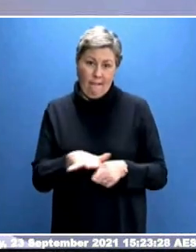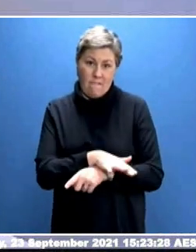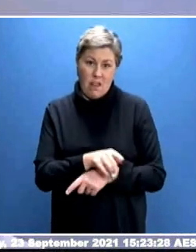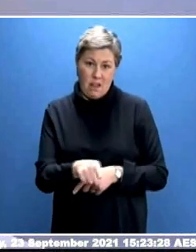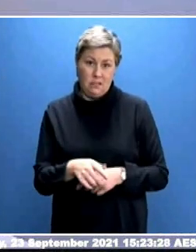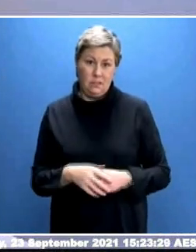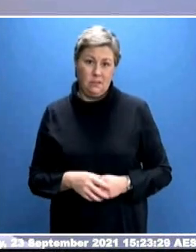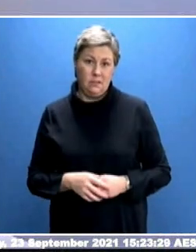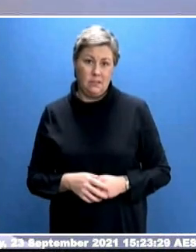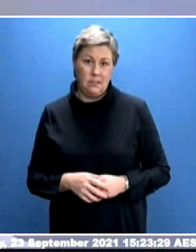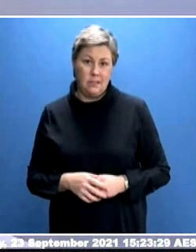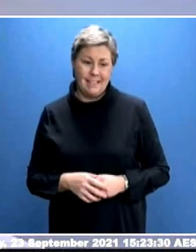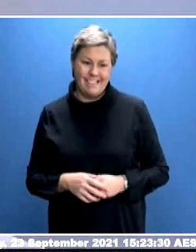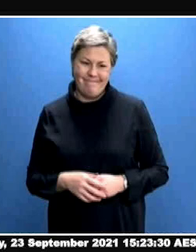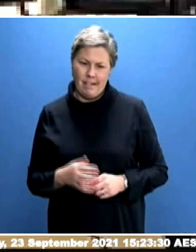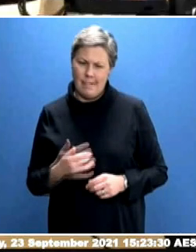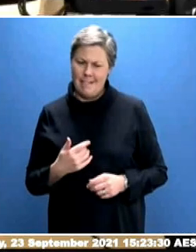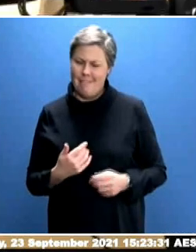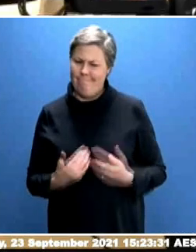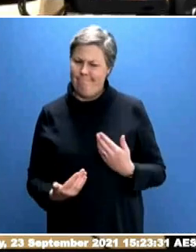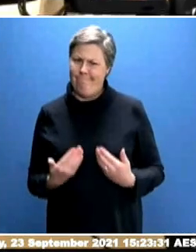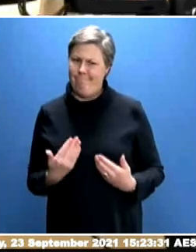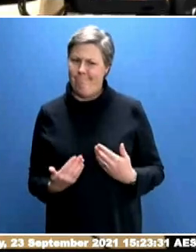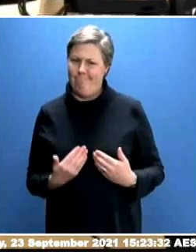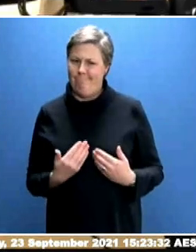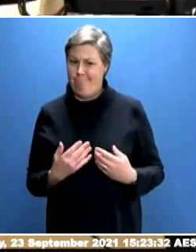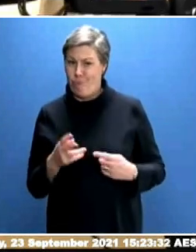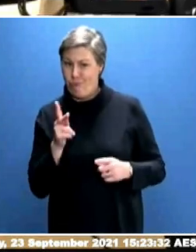I'm not sure about that, Chair, but I will just have